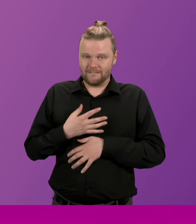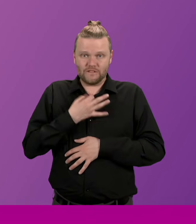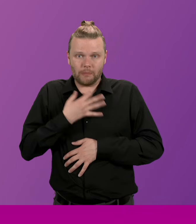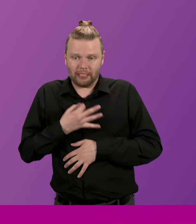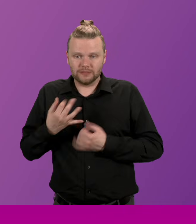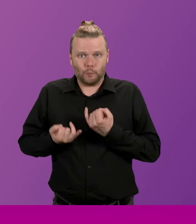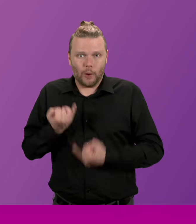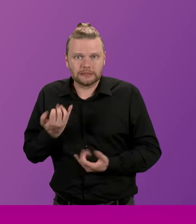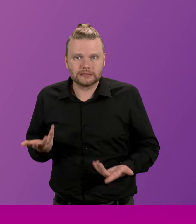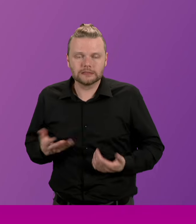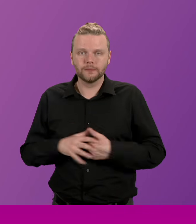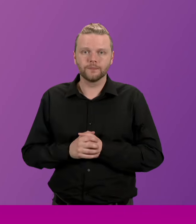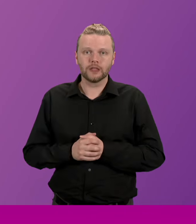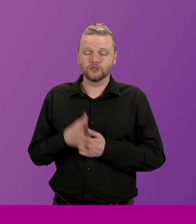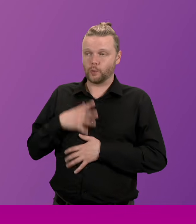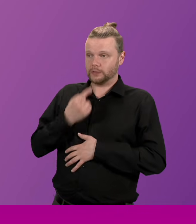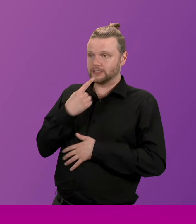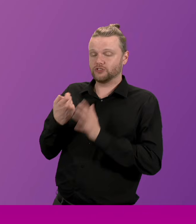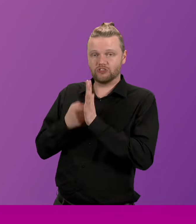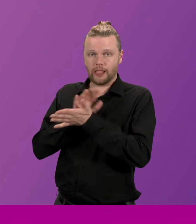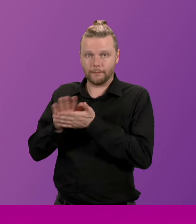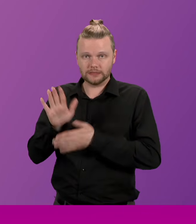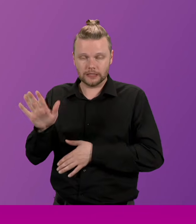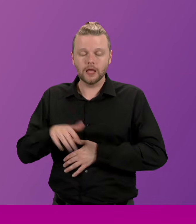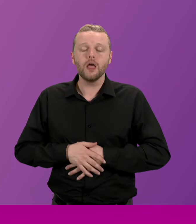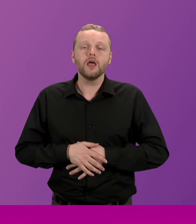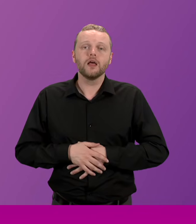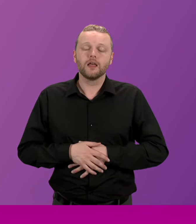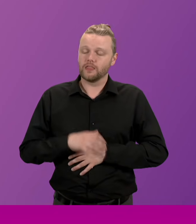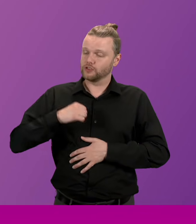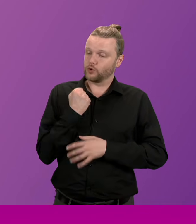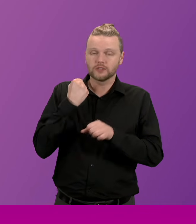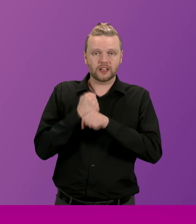Let me say to Rachael Hamilton that the Scottish Government has set out a very clear